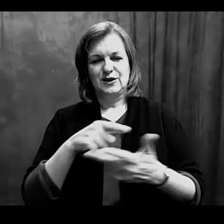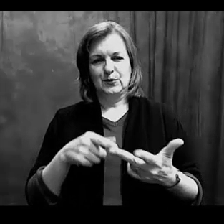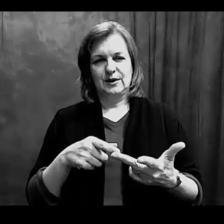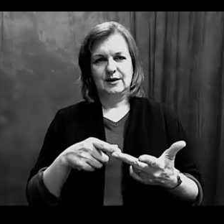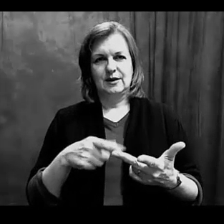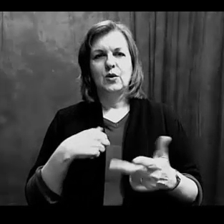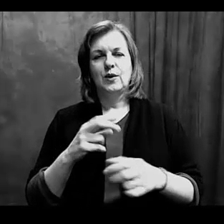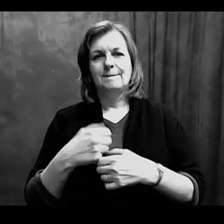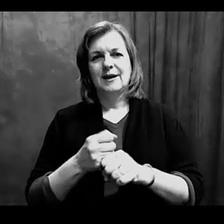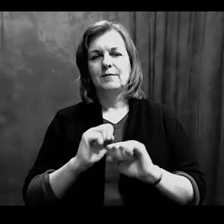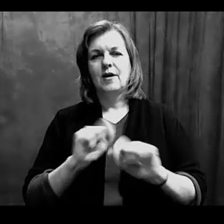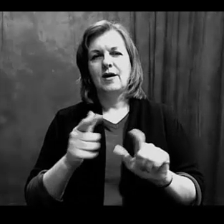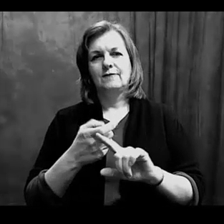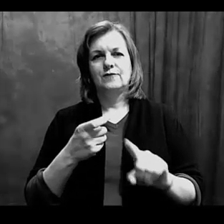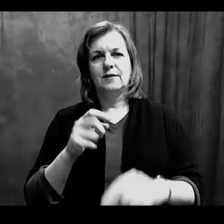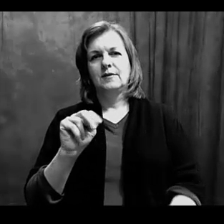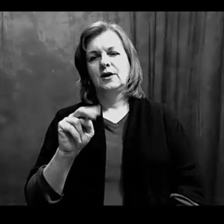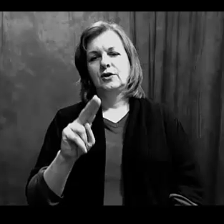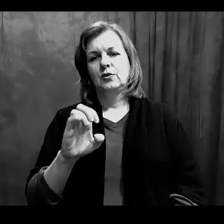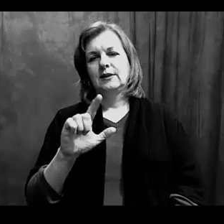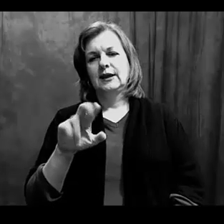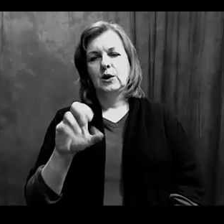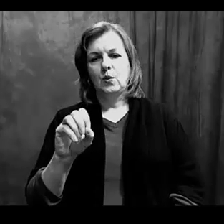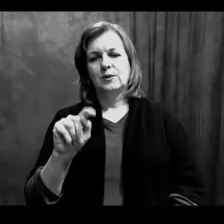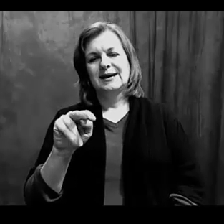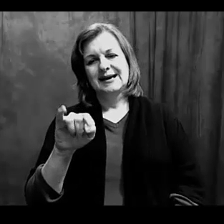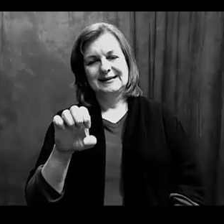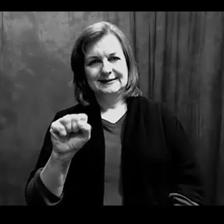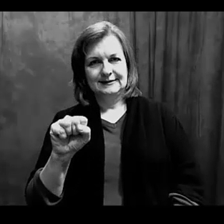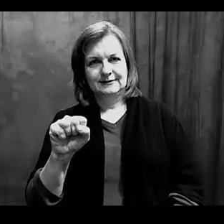RNA, and ATP or cell energy